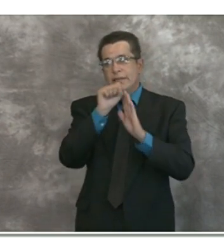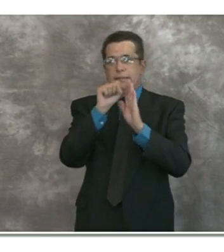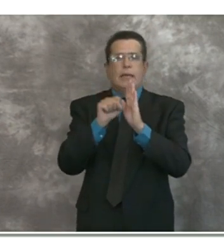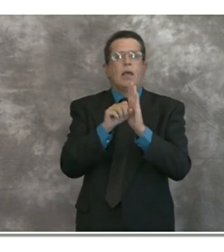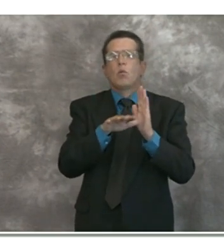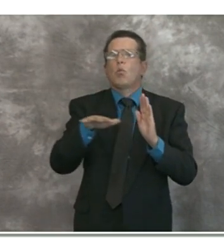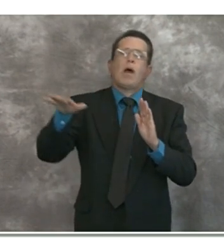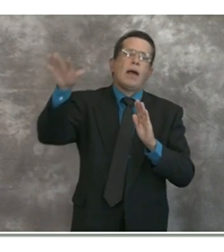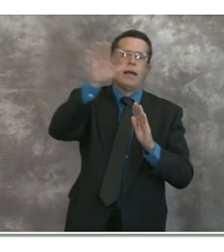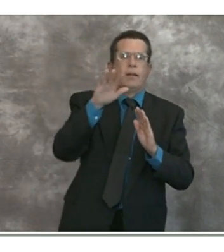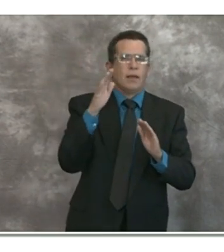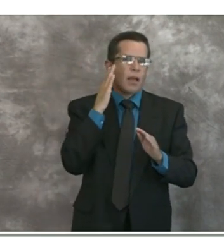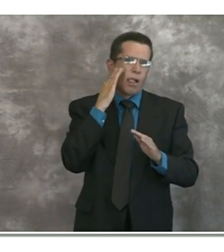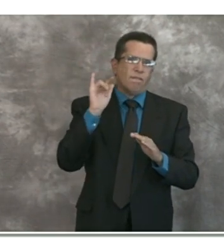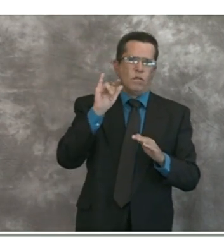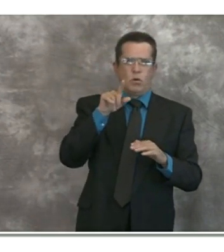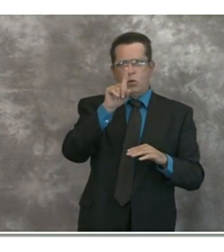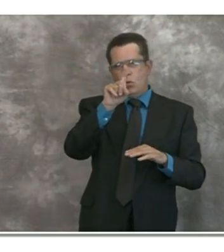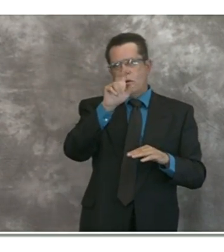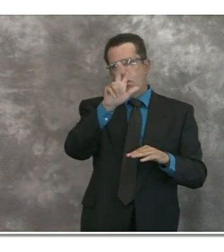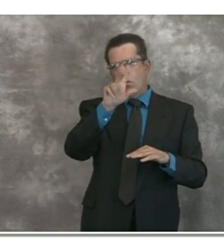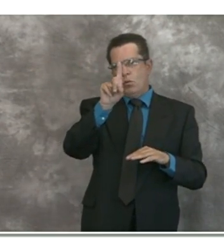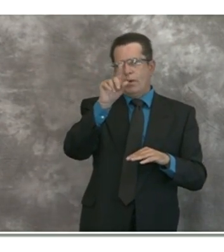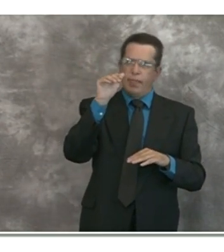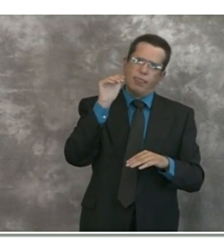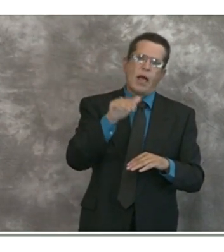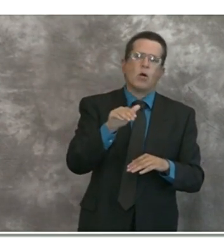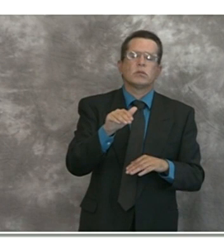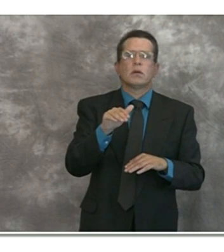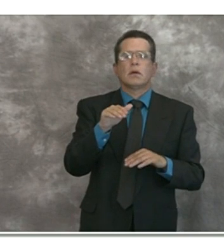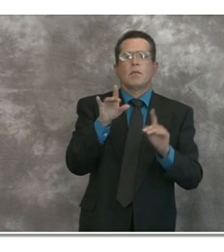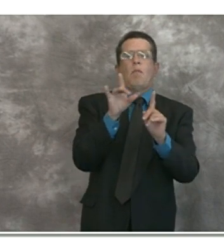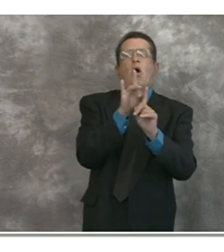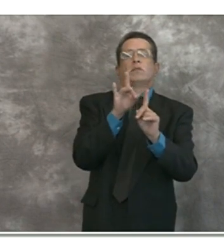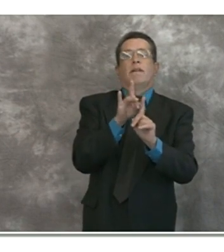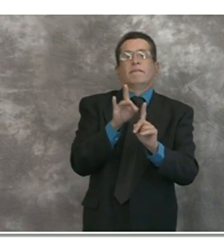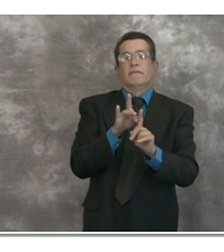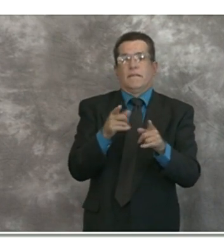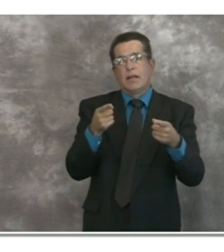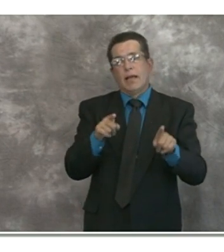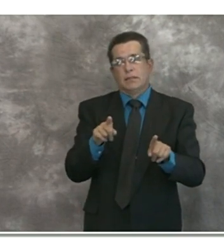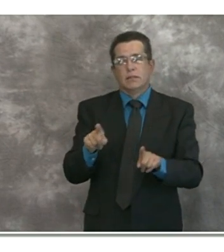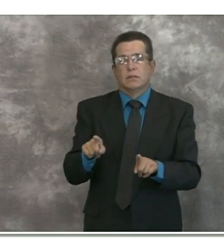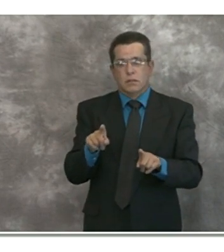GLOBAL NUMBER AND INCLUDES ALMOST 111,000 DEATHS